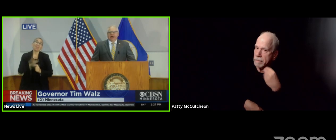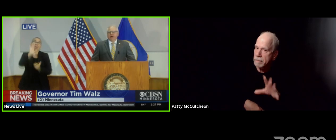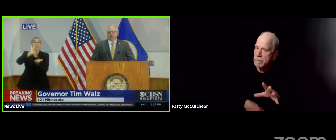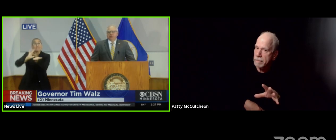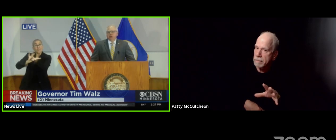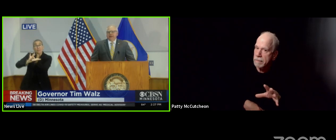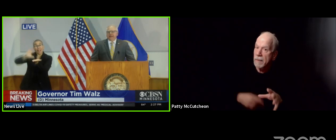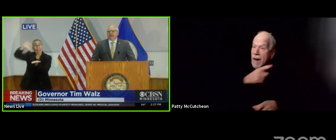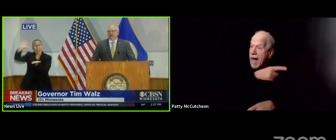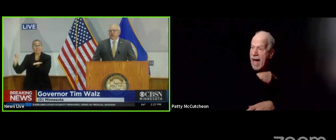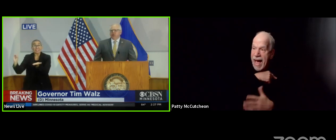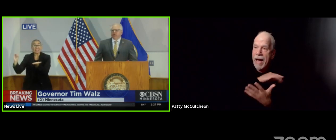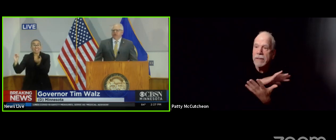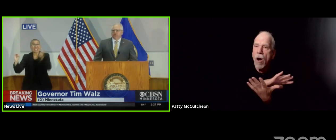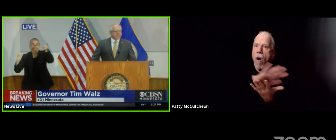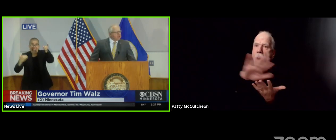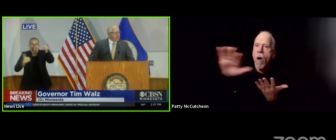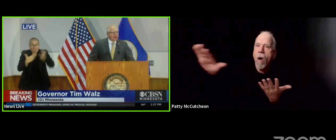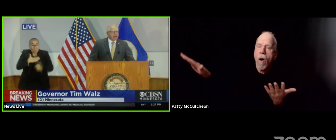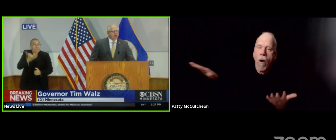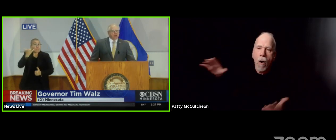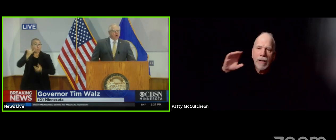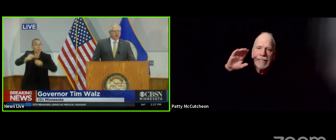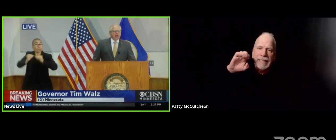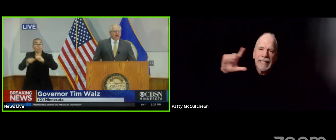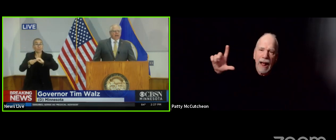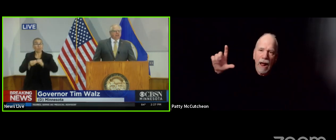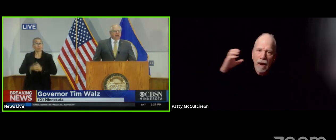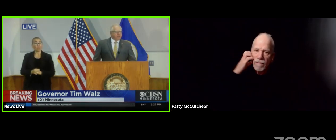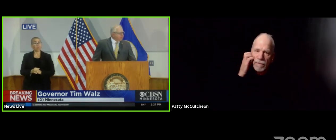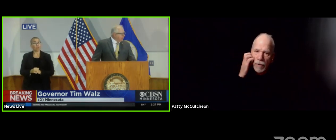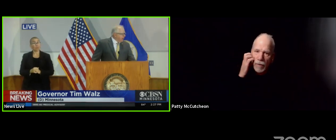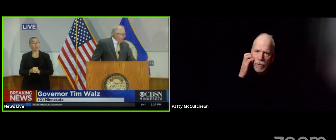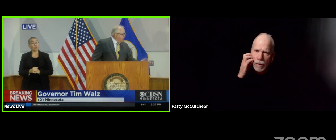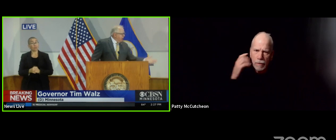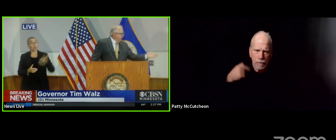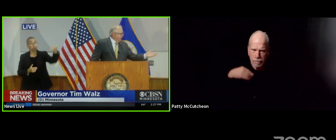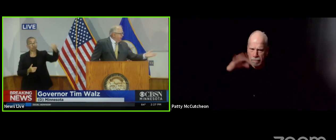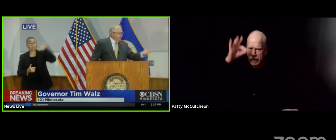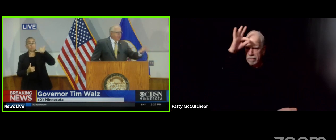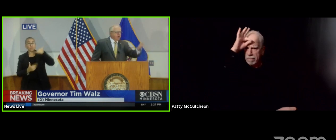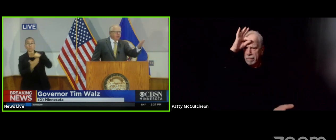I HEARD NO INKLING THEY WERE GOING TO DO THIS. I HEARD NO CHART AT ALL. I I DON'T KNOW FOR